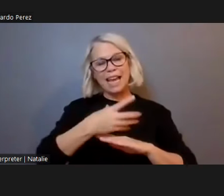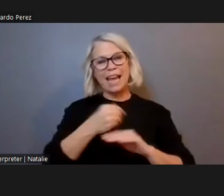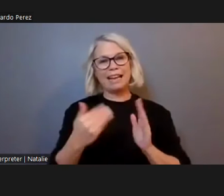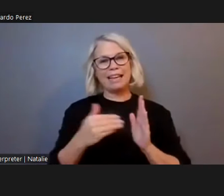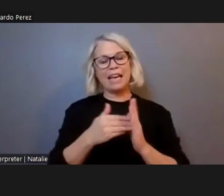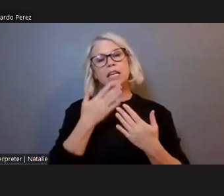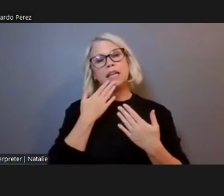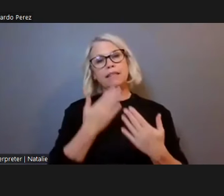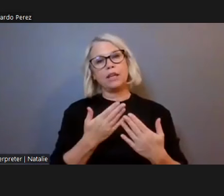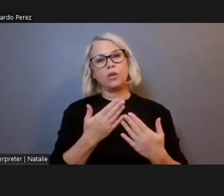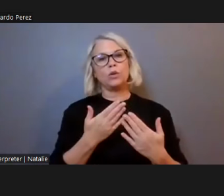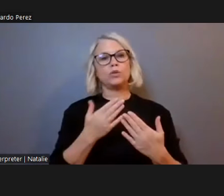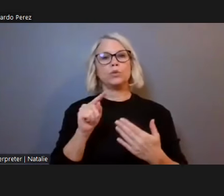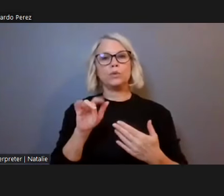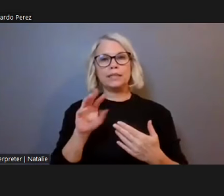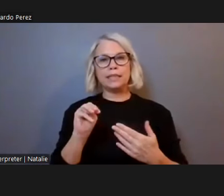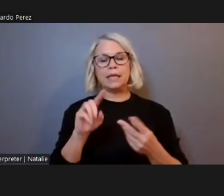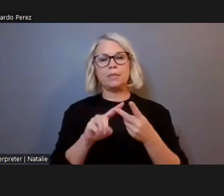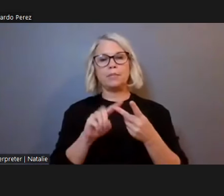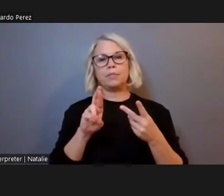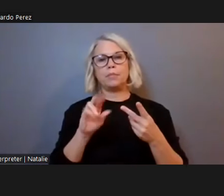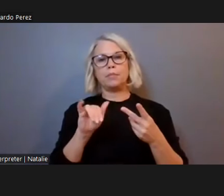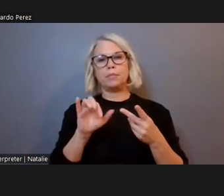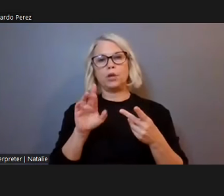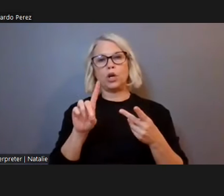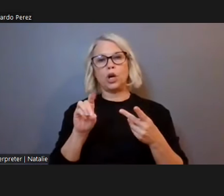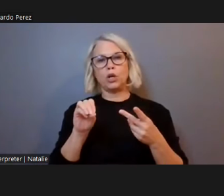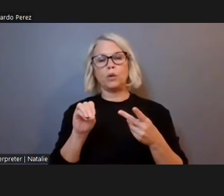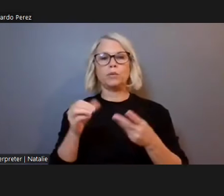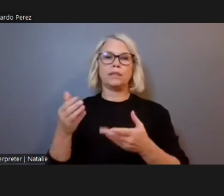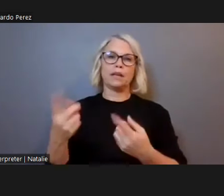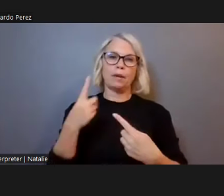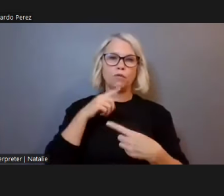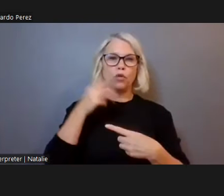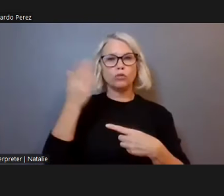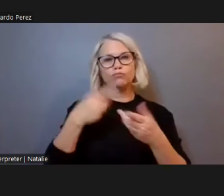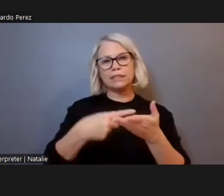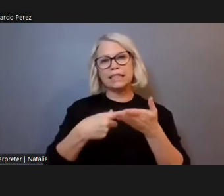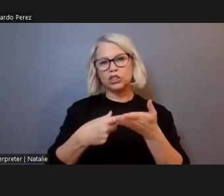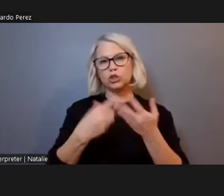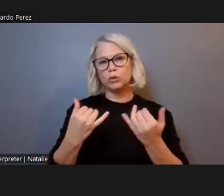Tim, and Ricardo, for being here for discussions, today.